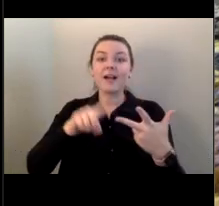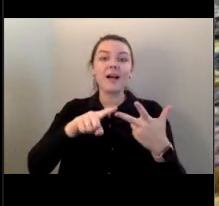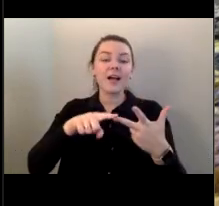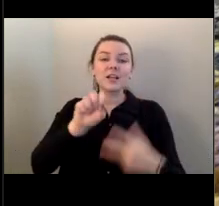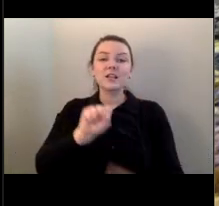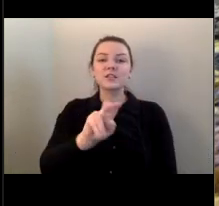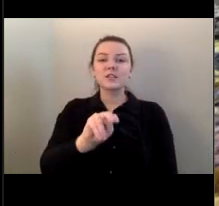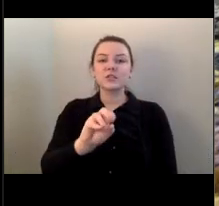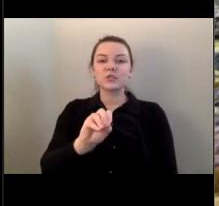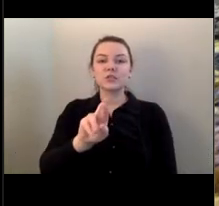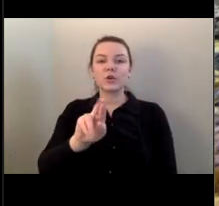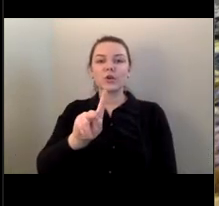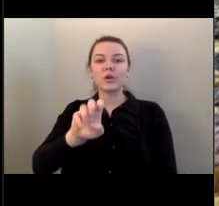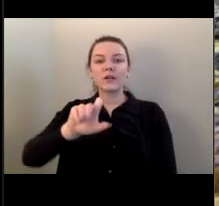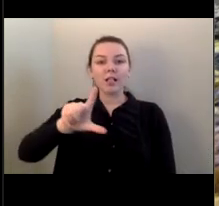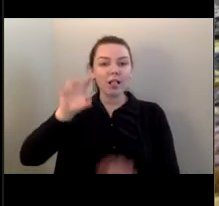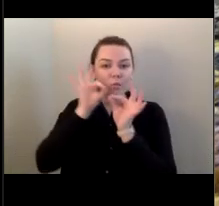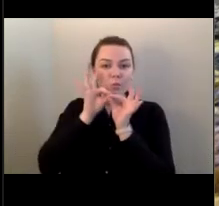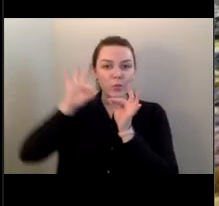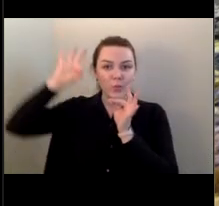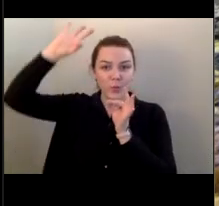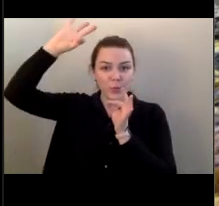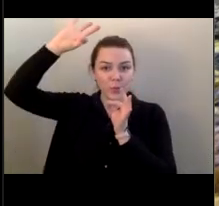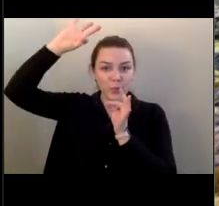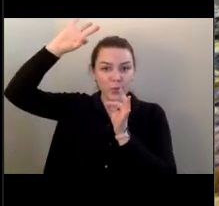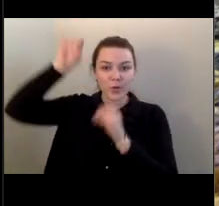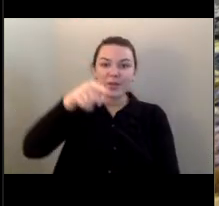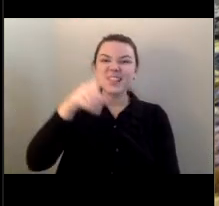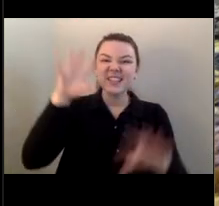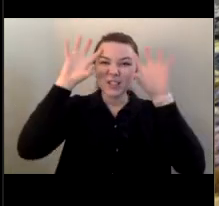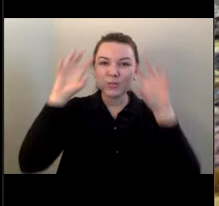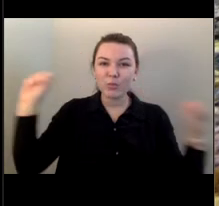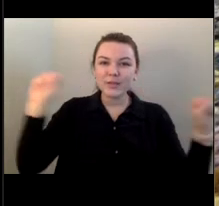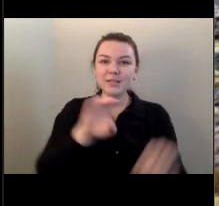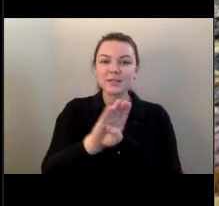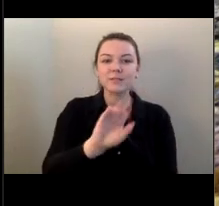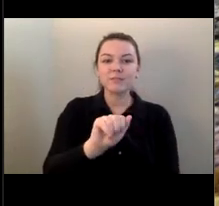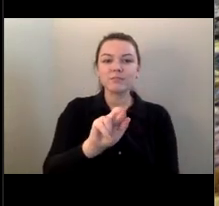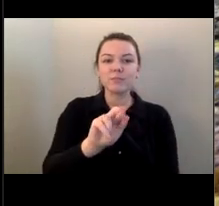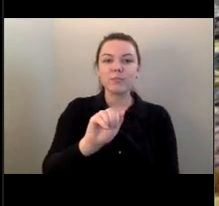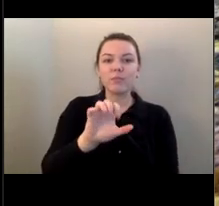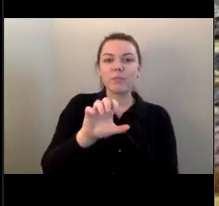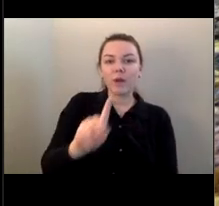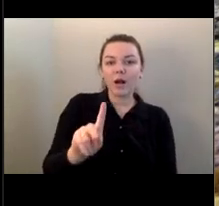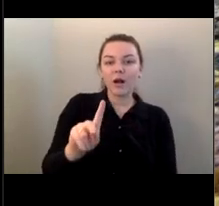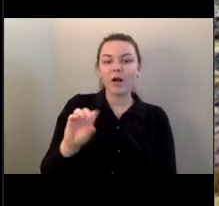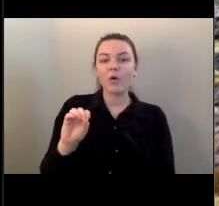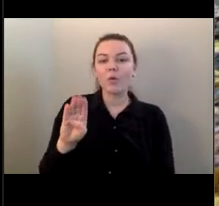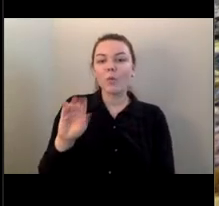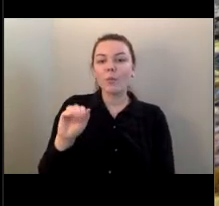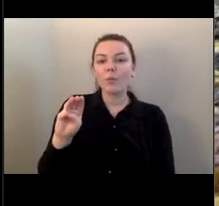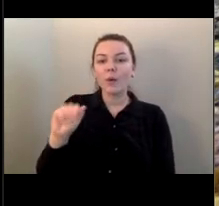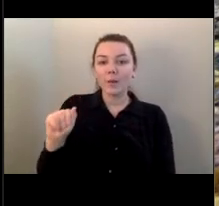And do you see this picture right here? This is President Barack Obama, who is out in Papahānaumokuākea